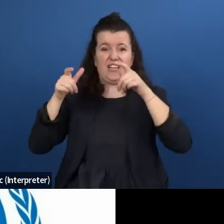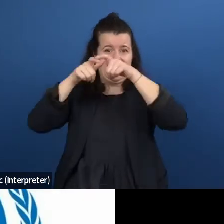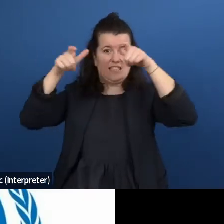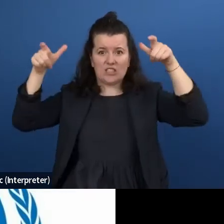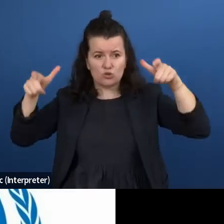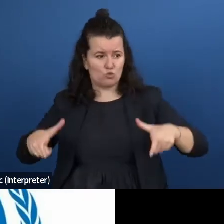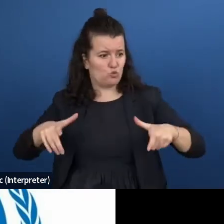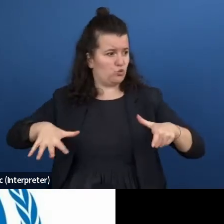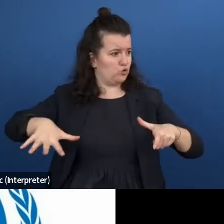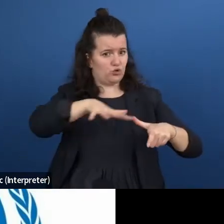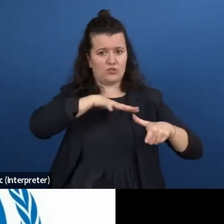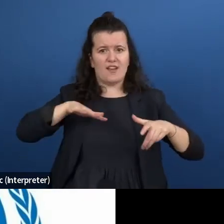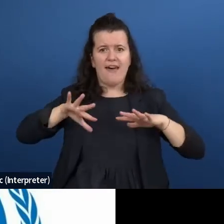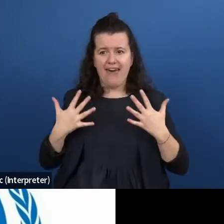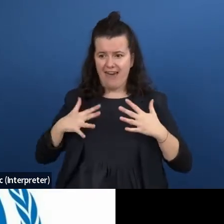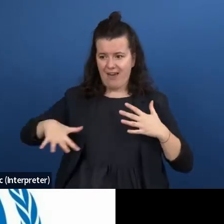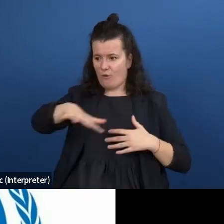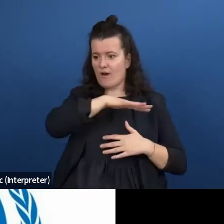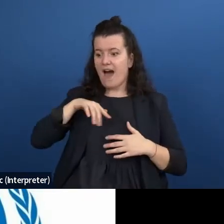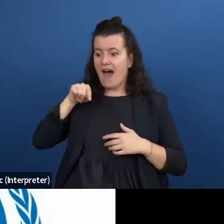which create situations of dependency